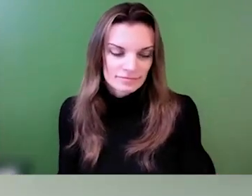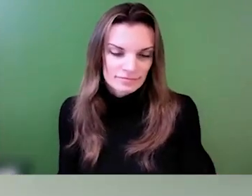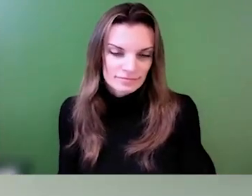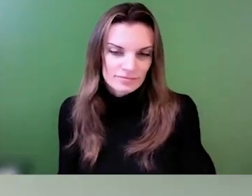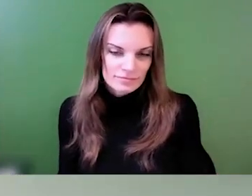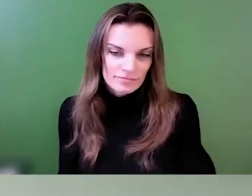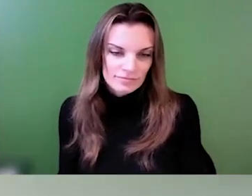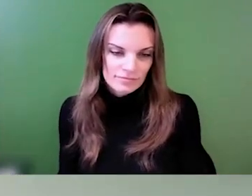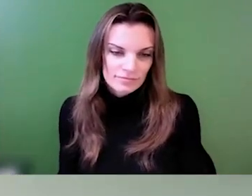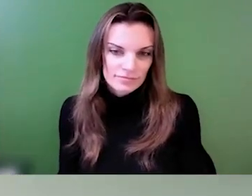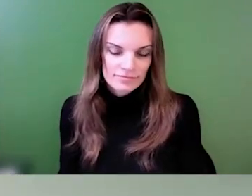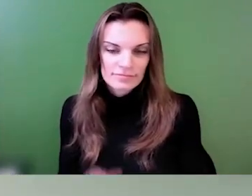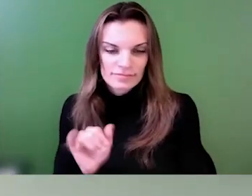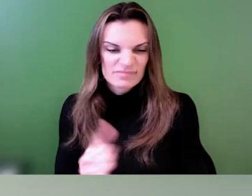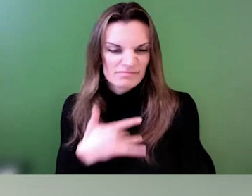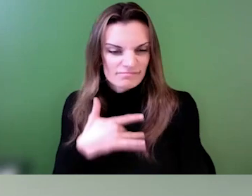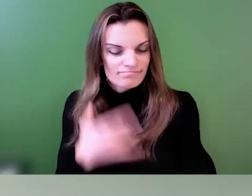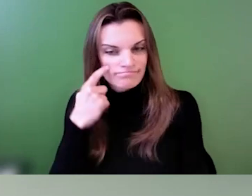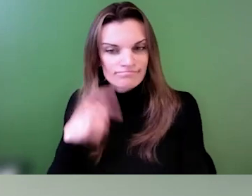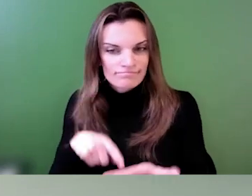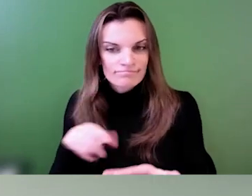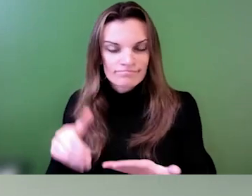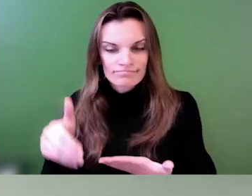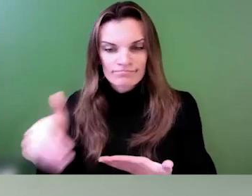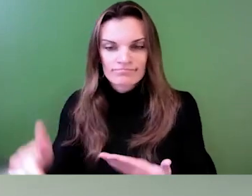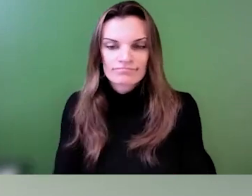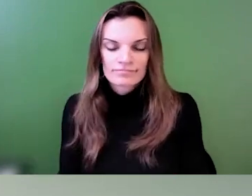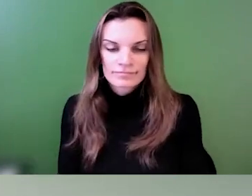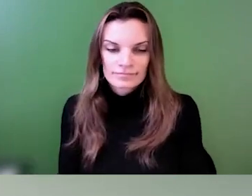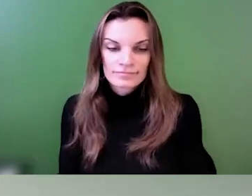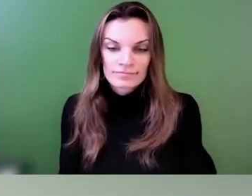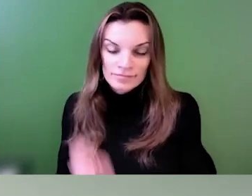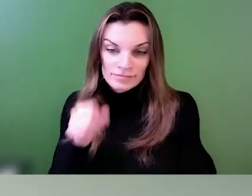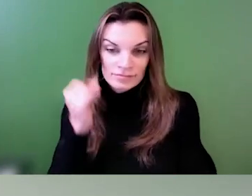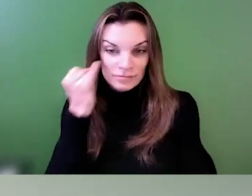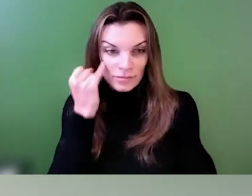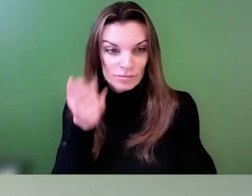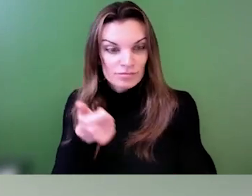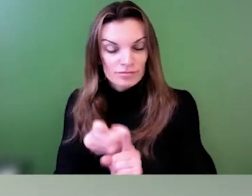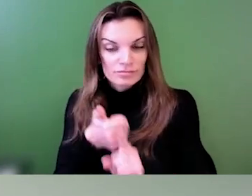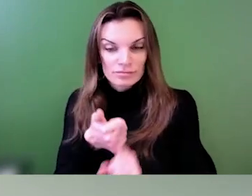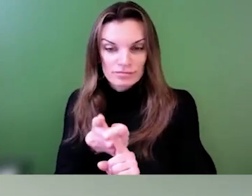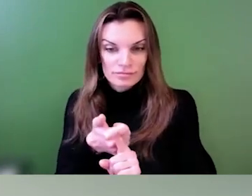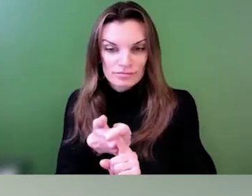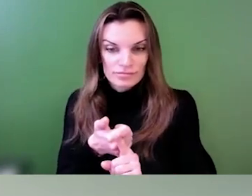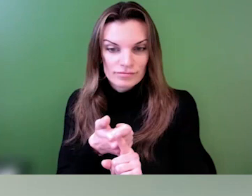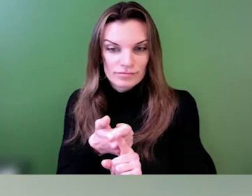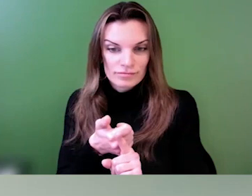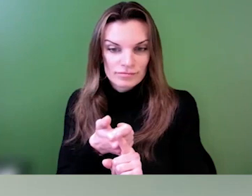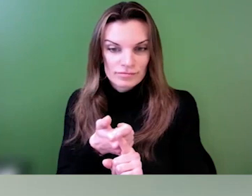see. But, yeah, if you are having kind of seeing that maybe